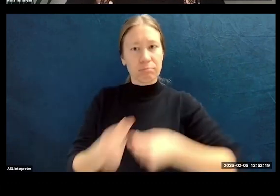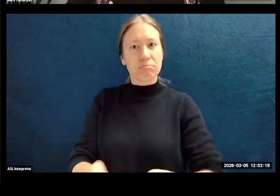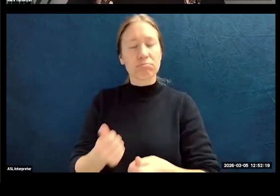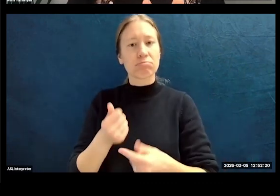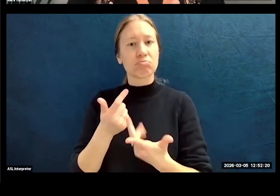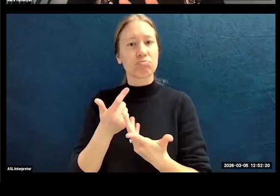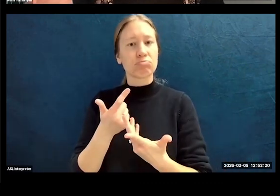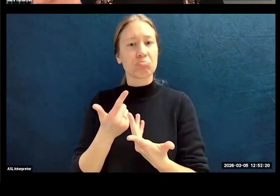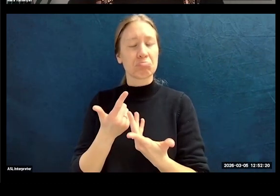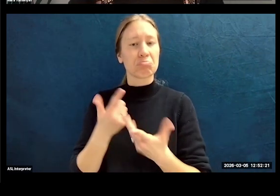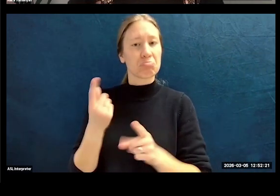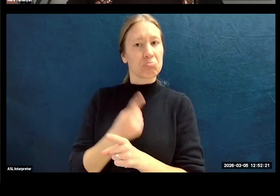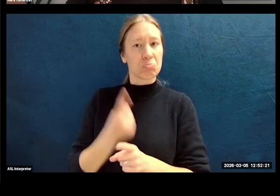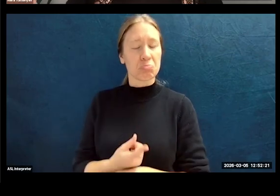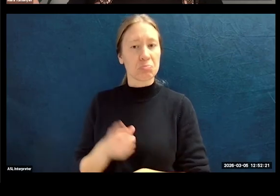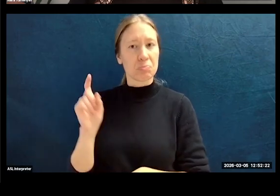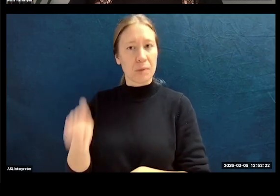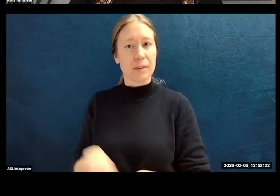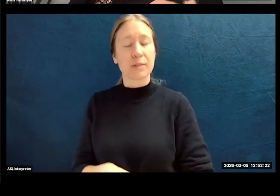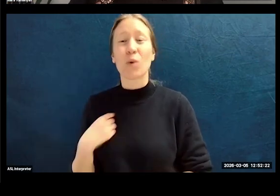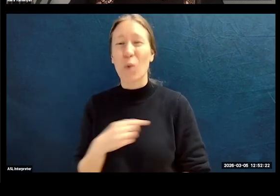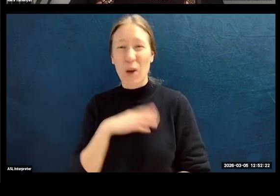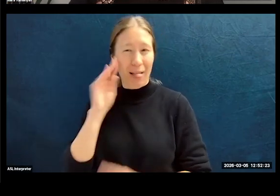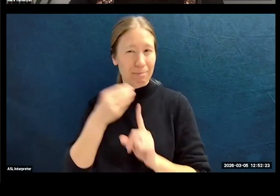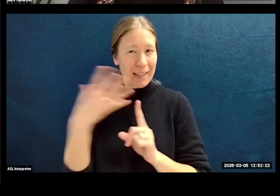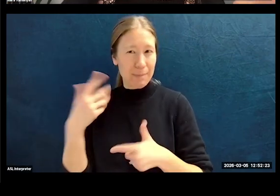We'll talk about using these three panes to fix reading order later.